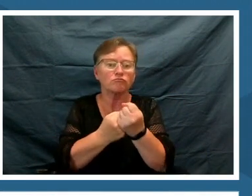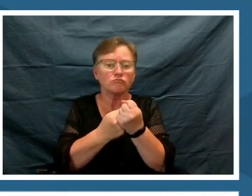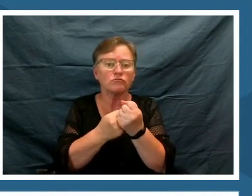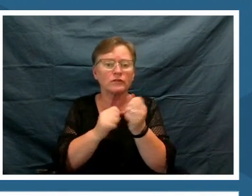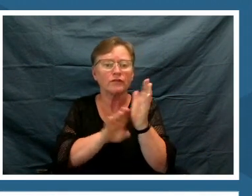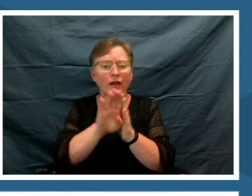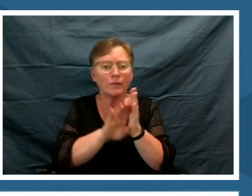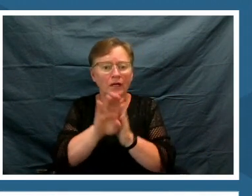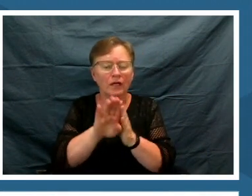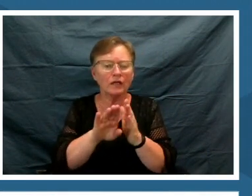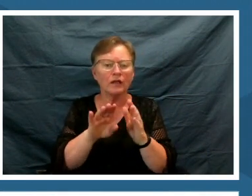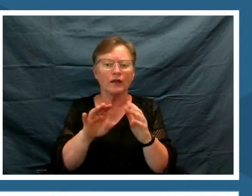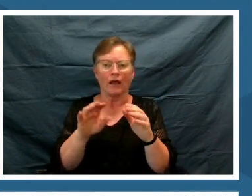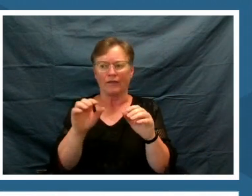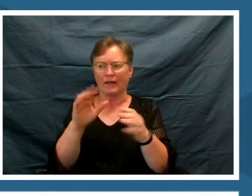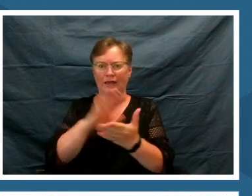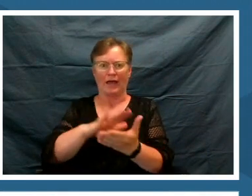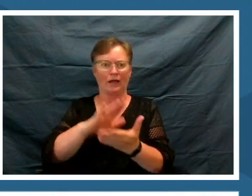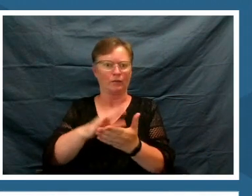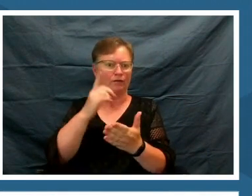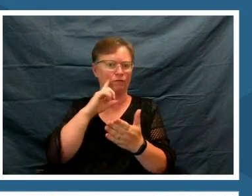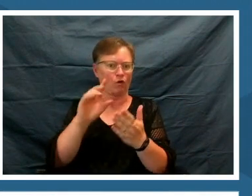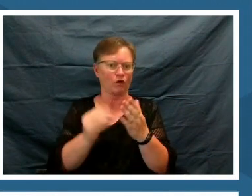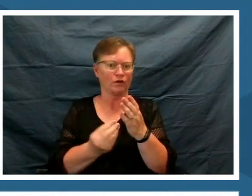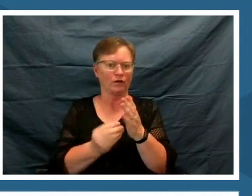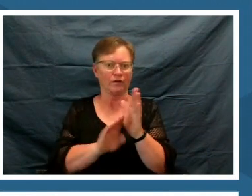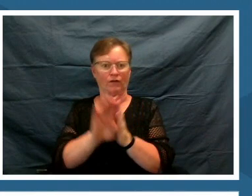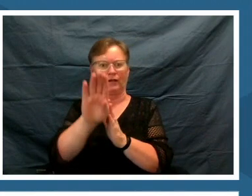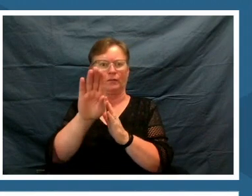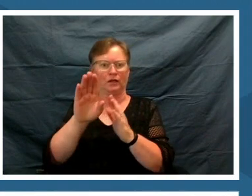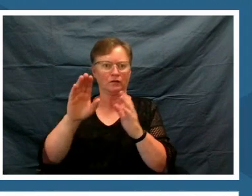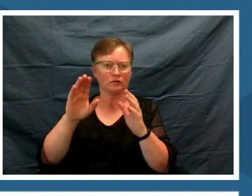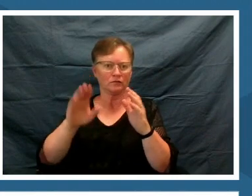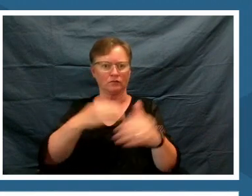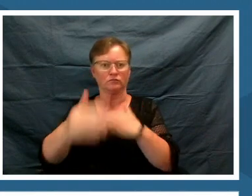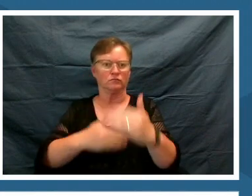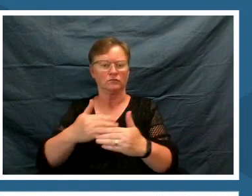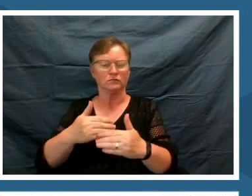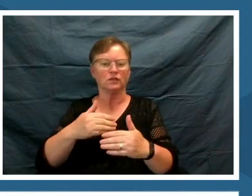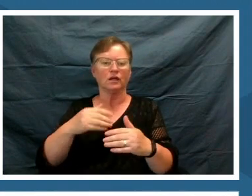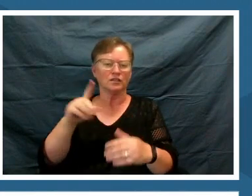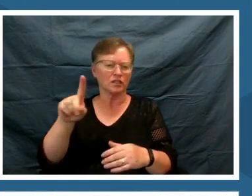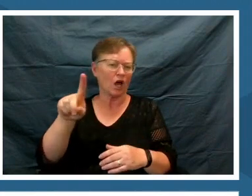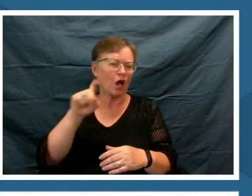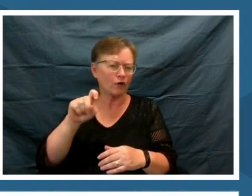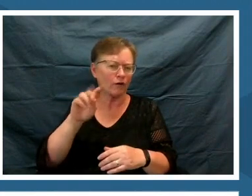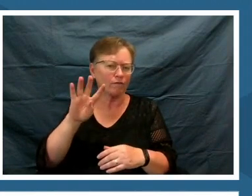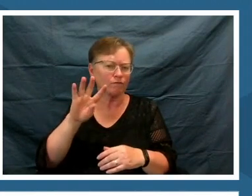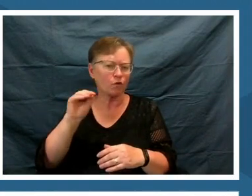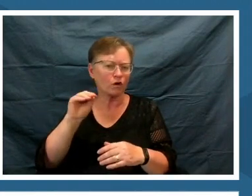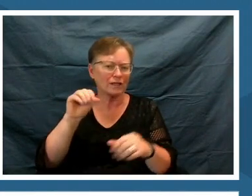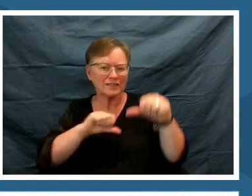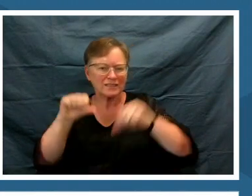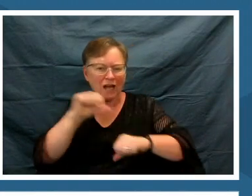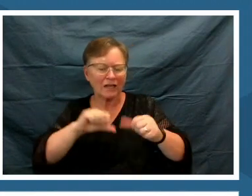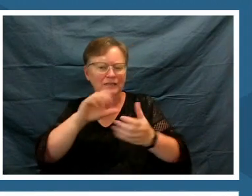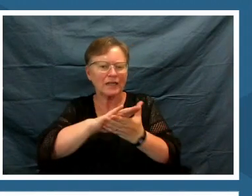essentially an umbrella of excuse me 140 science academies around